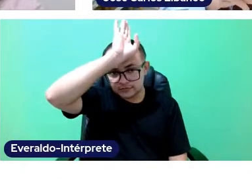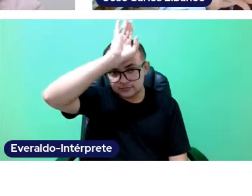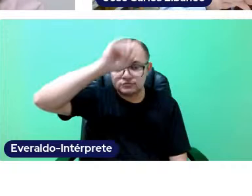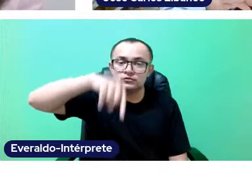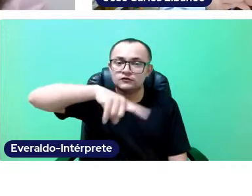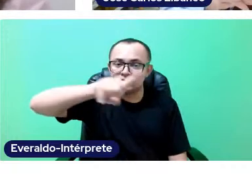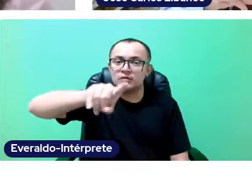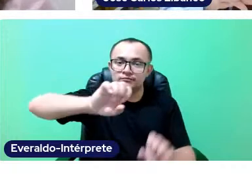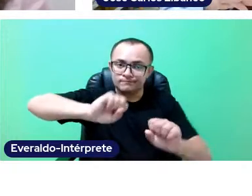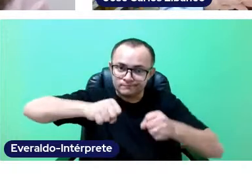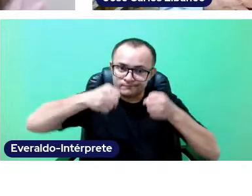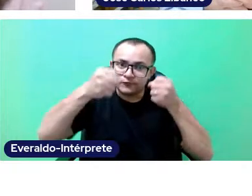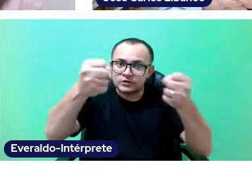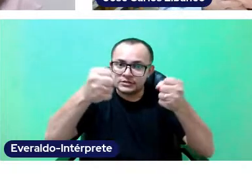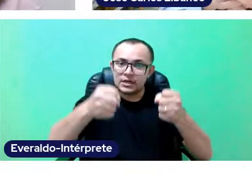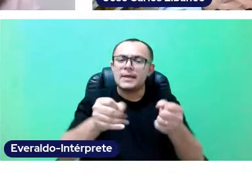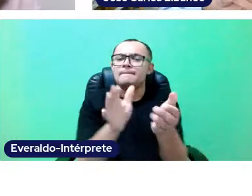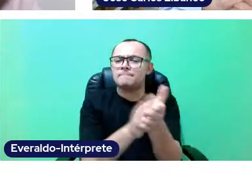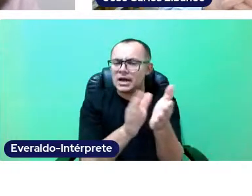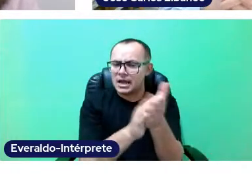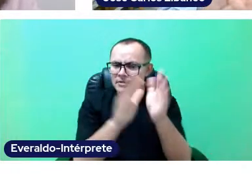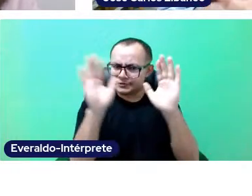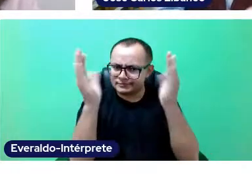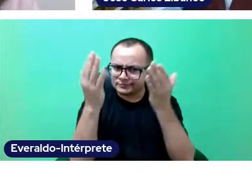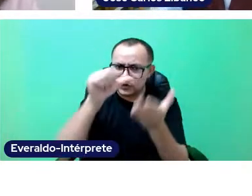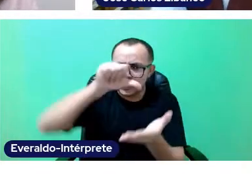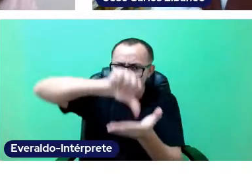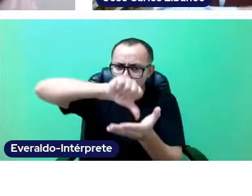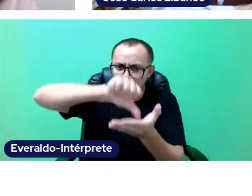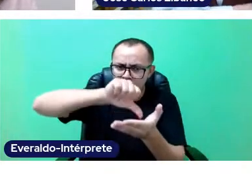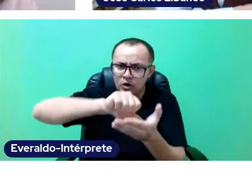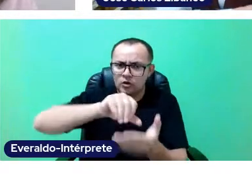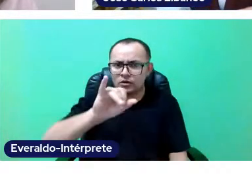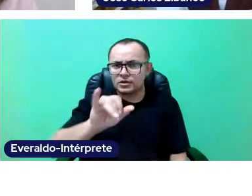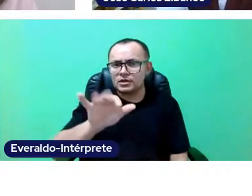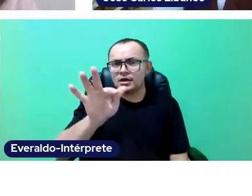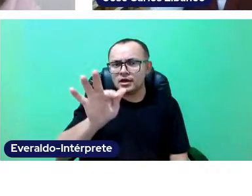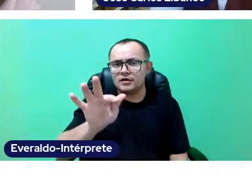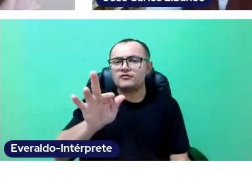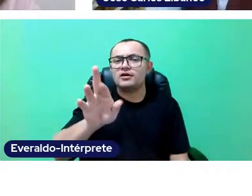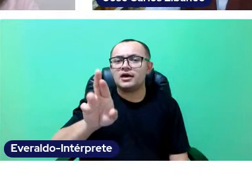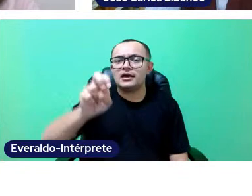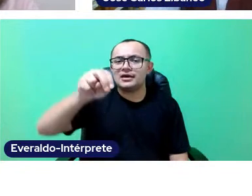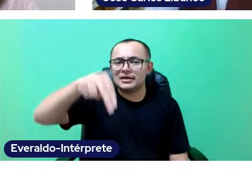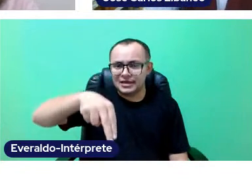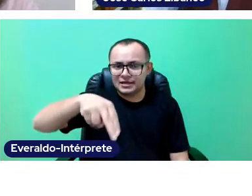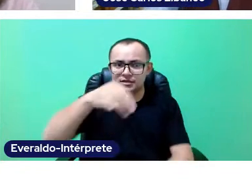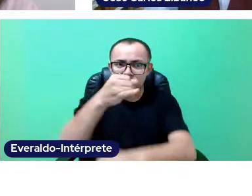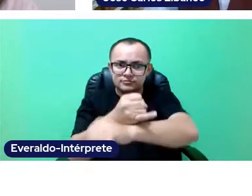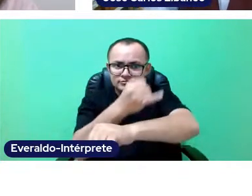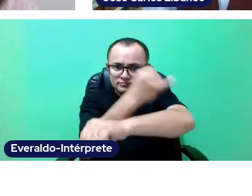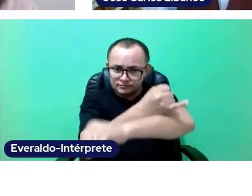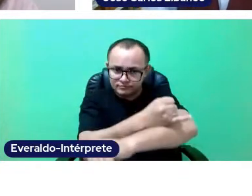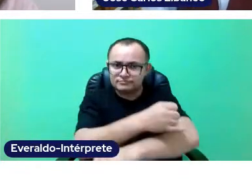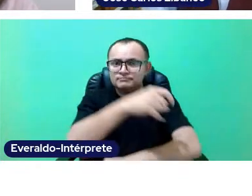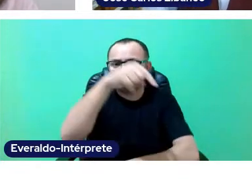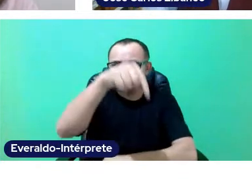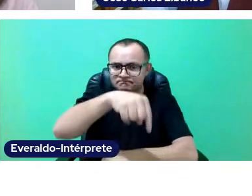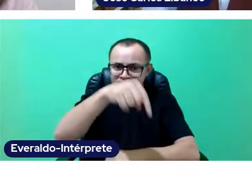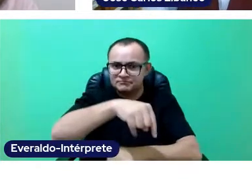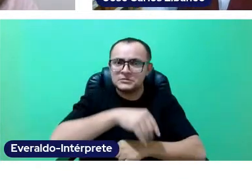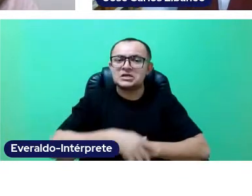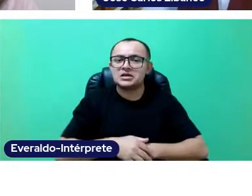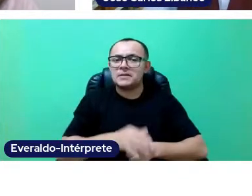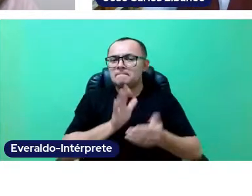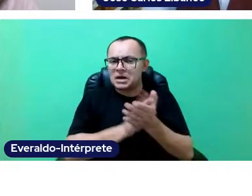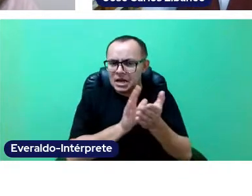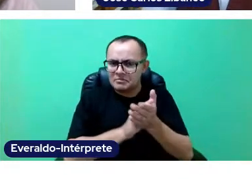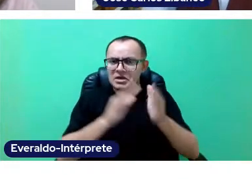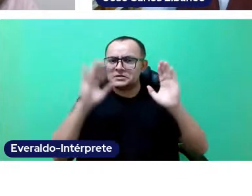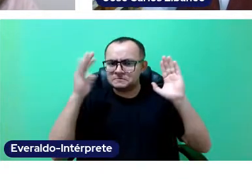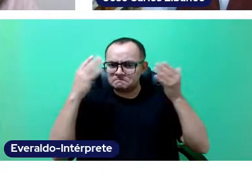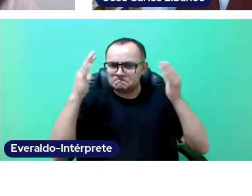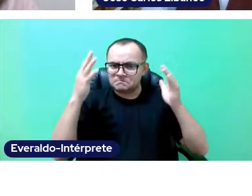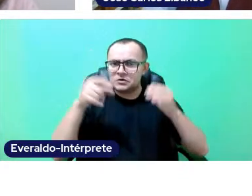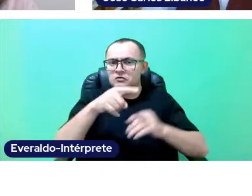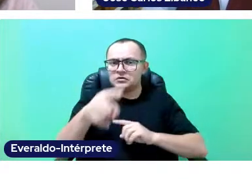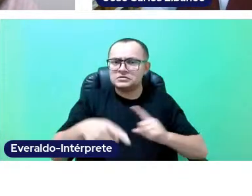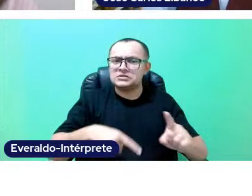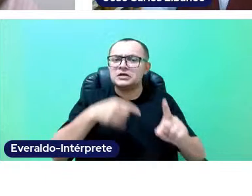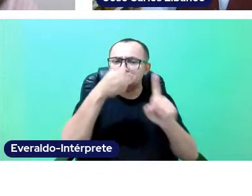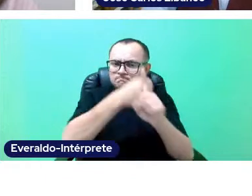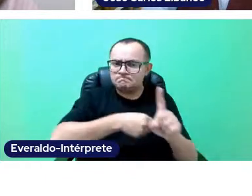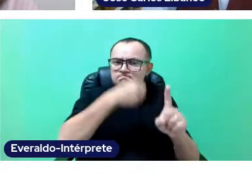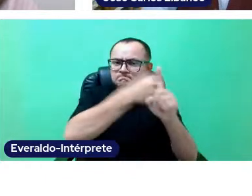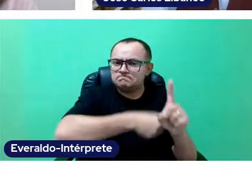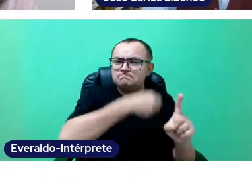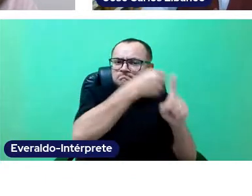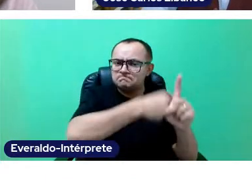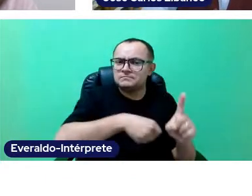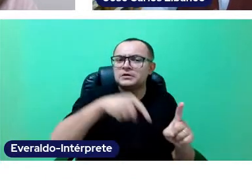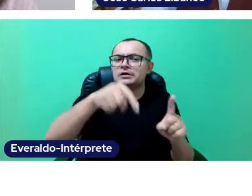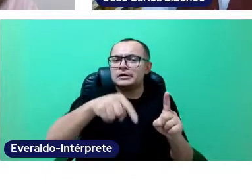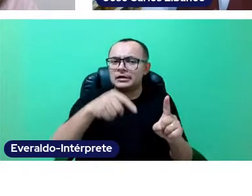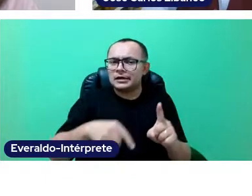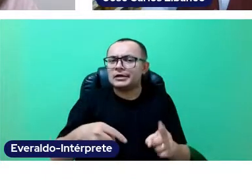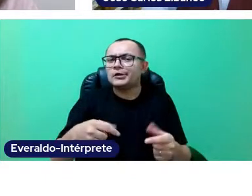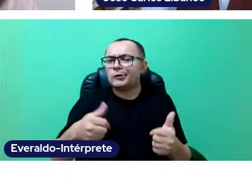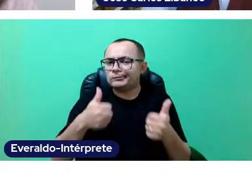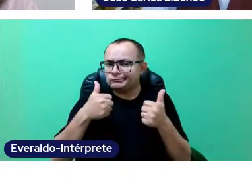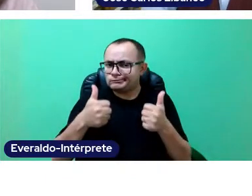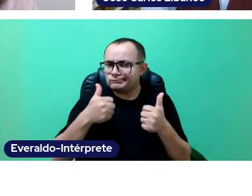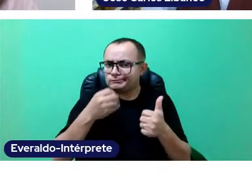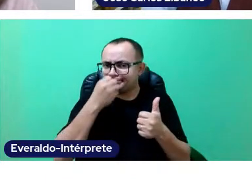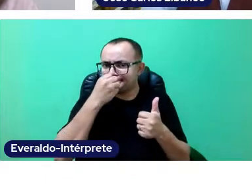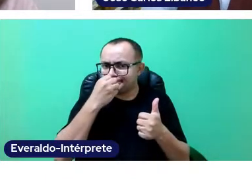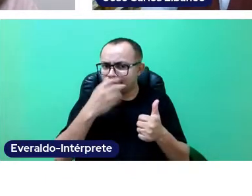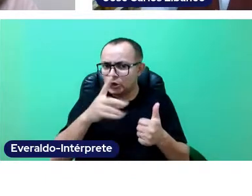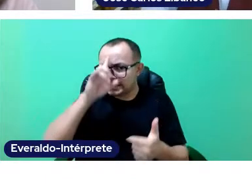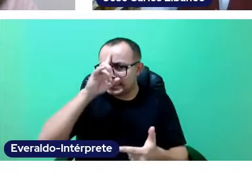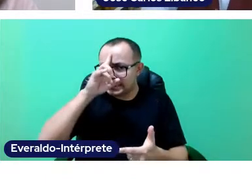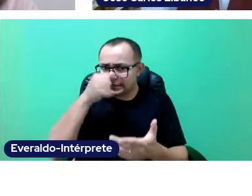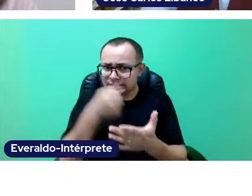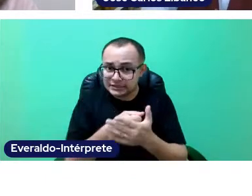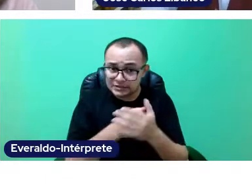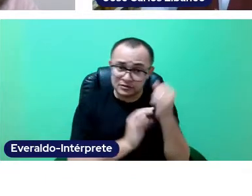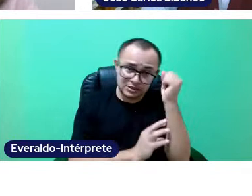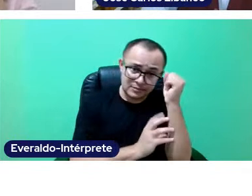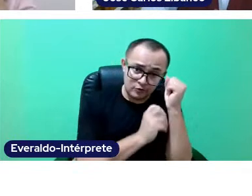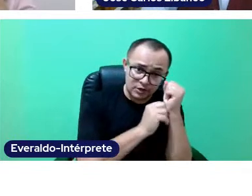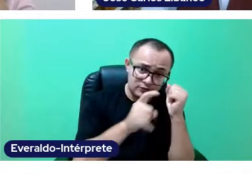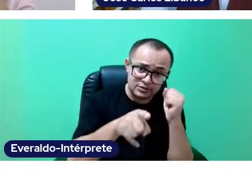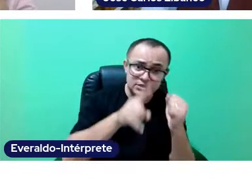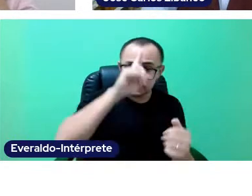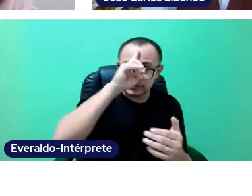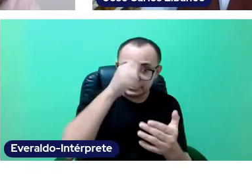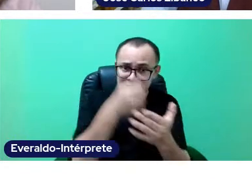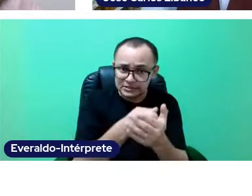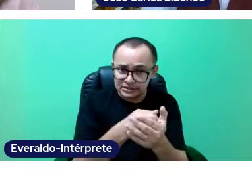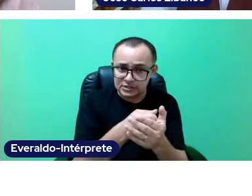And to finish, congratulations to IFRN, Campus Ipanguaçu, for the brilliant fight that you guys have organized to defend the democratic decision that you guys have made in relation to your Dean,